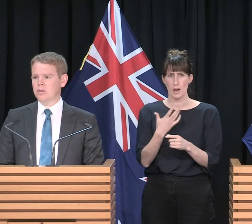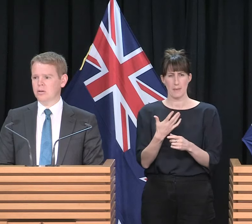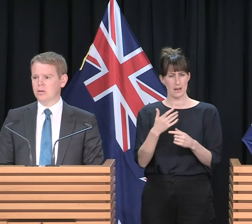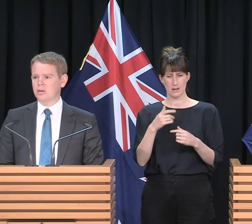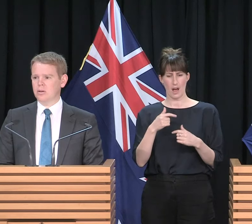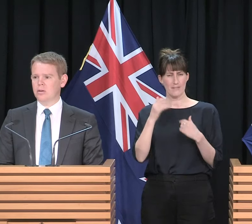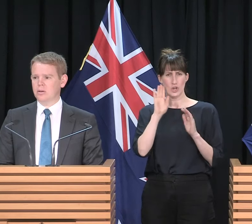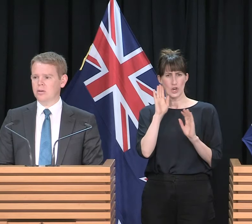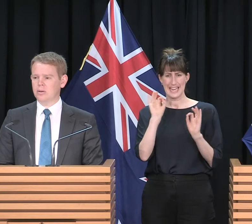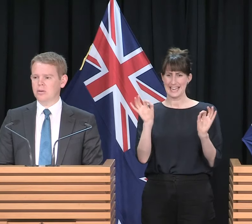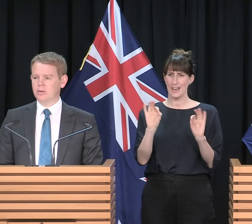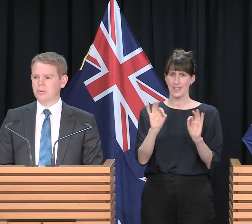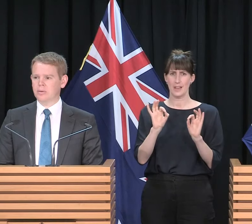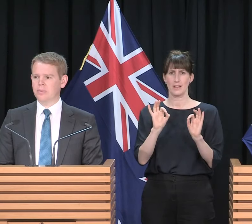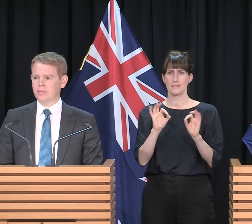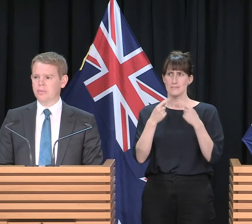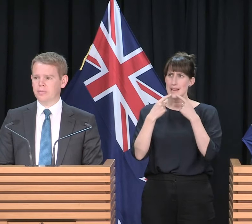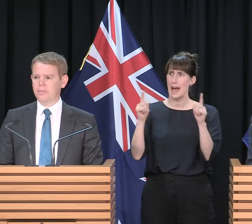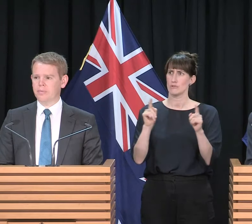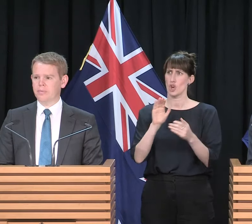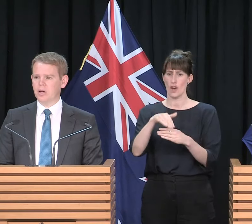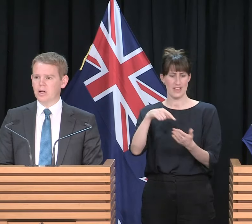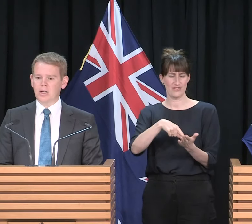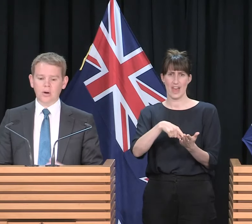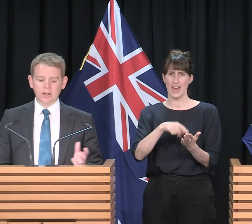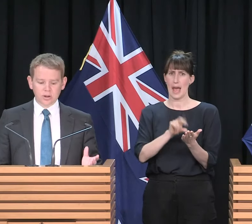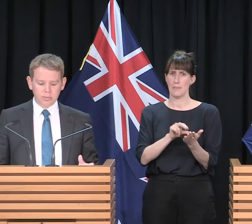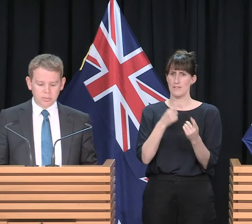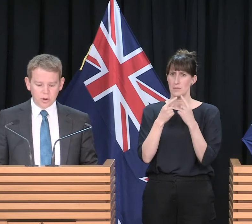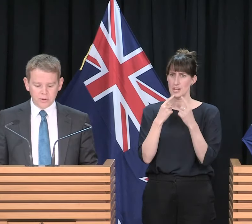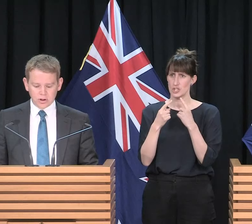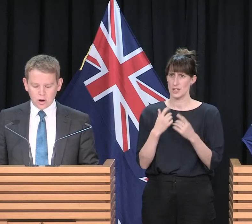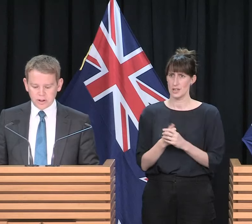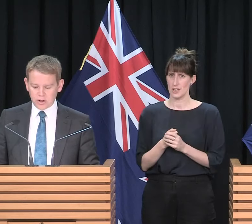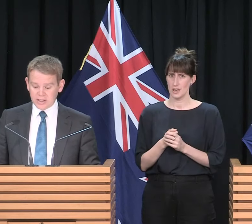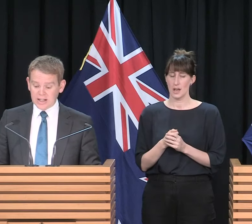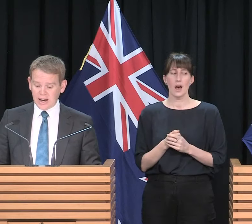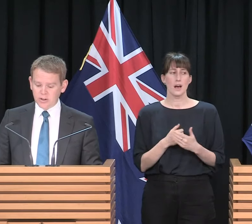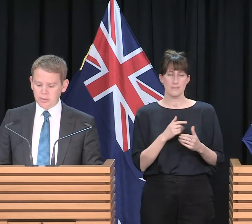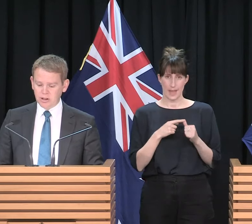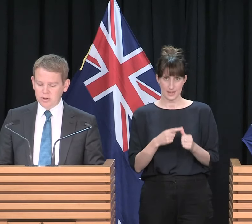that the COVID Card works under controls conditions and has the potential to make